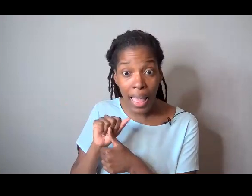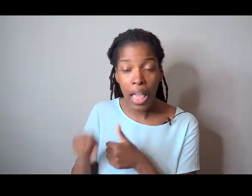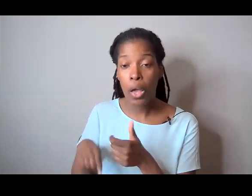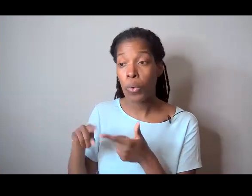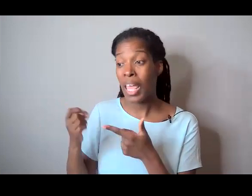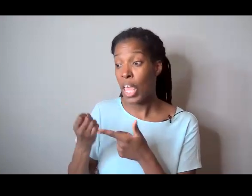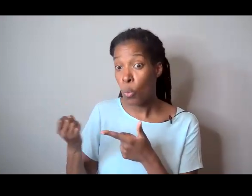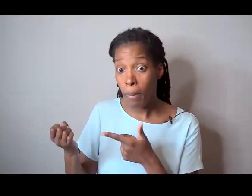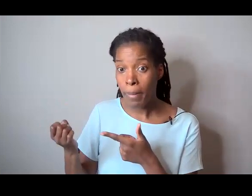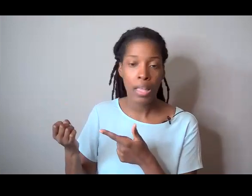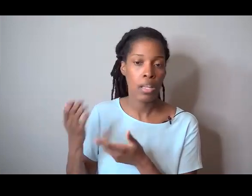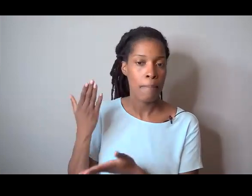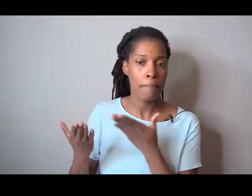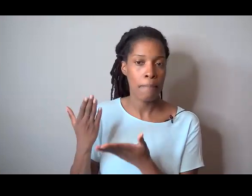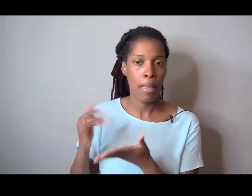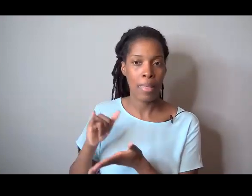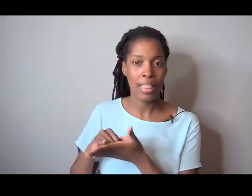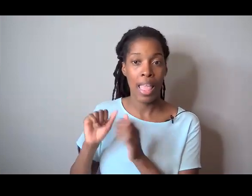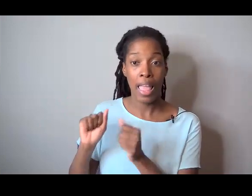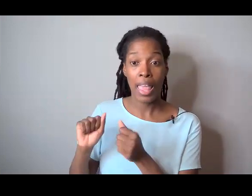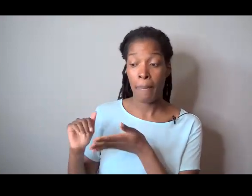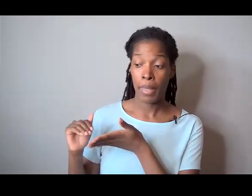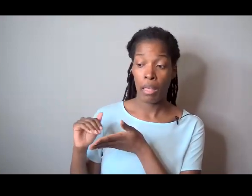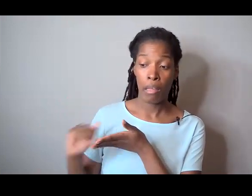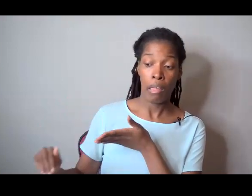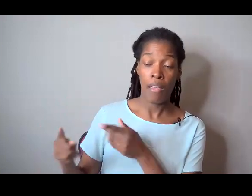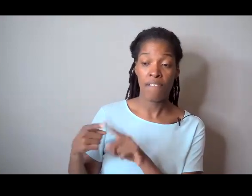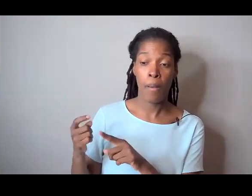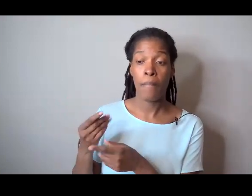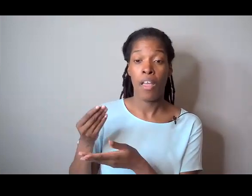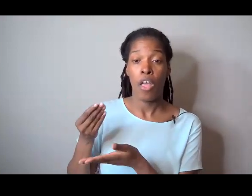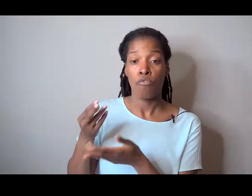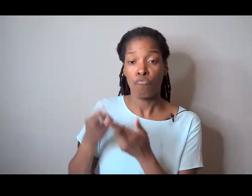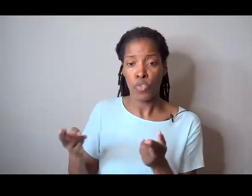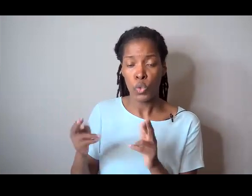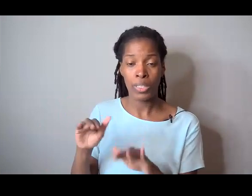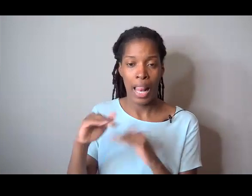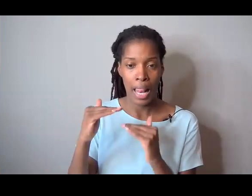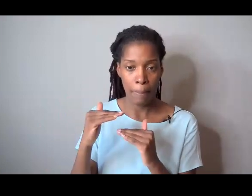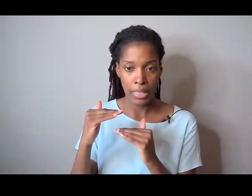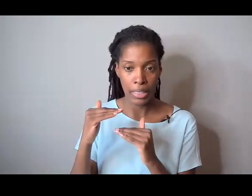from financial need based benefit resource limits. So that webinar covered things like